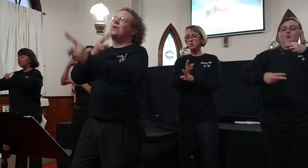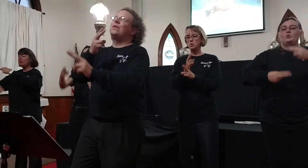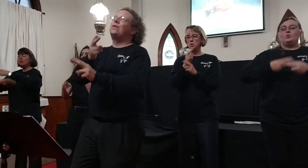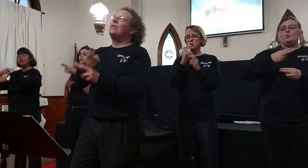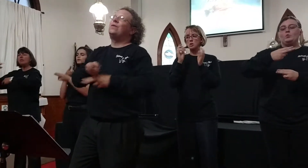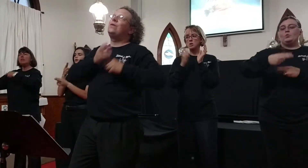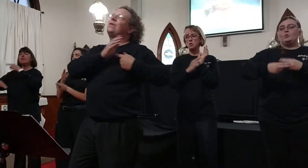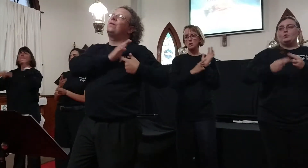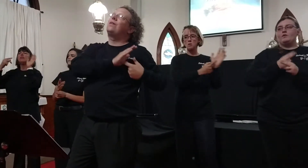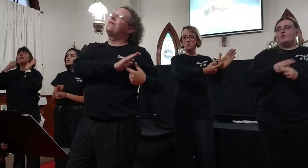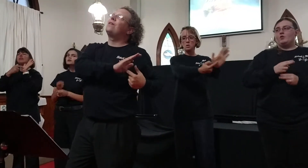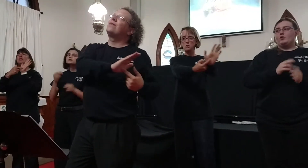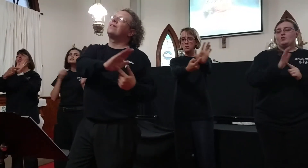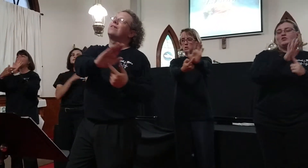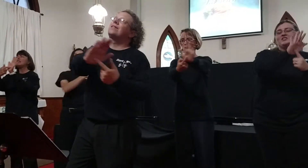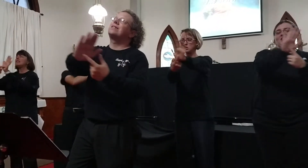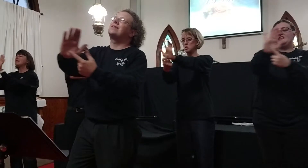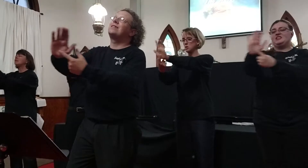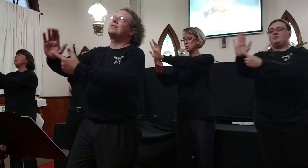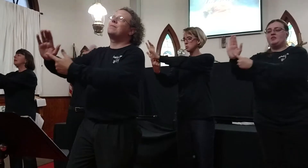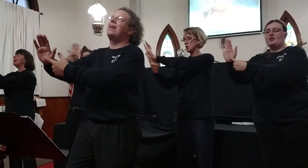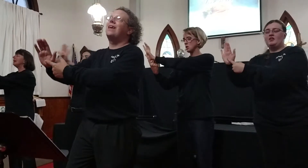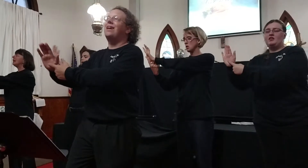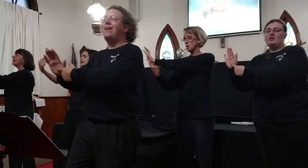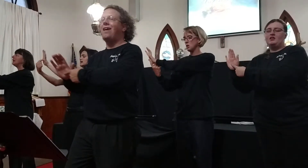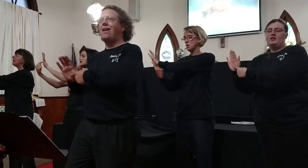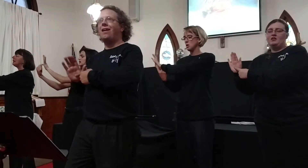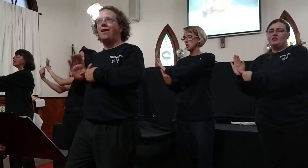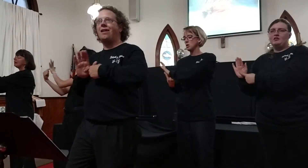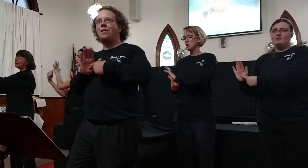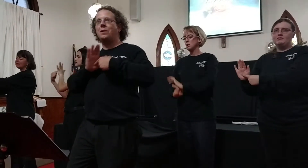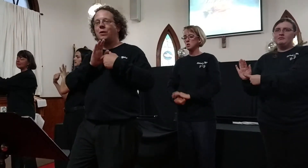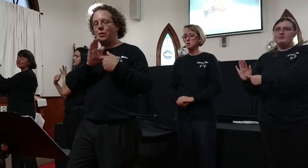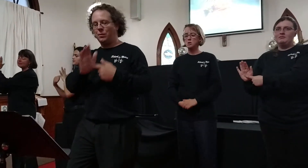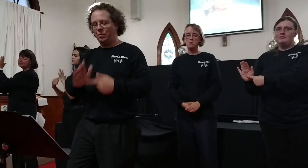The universe displayed